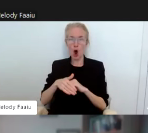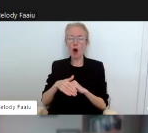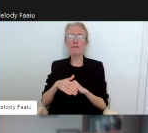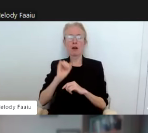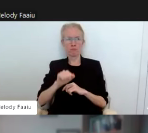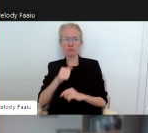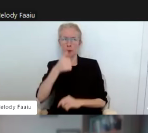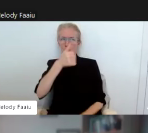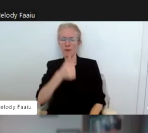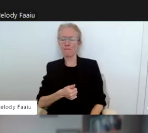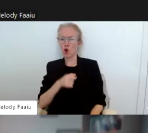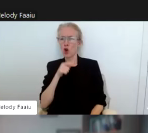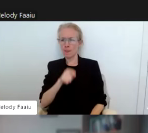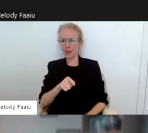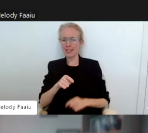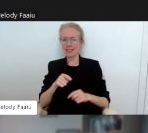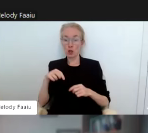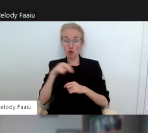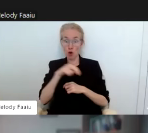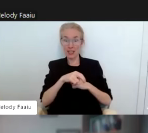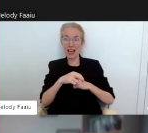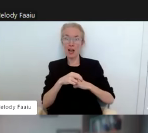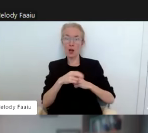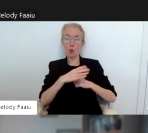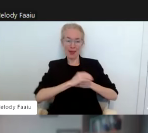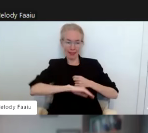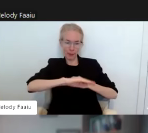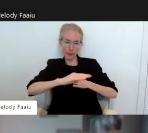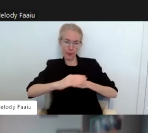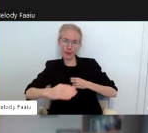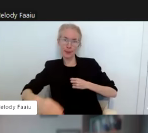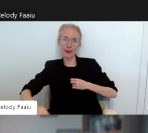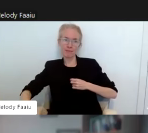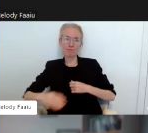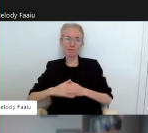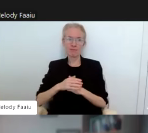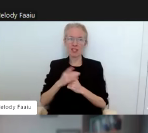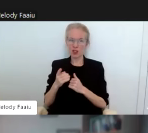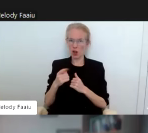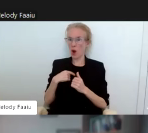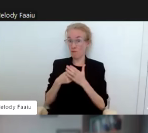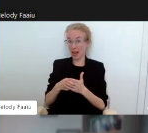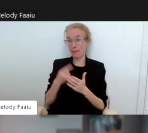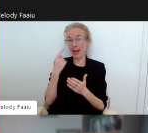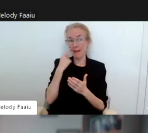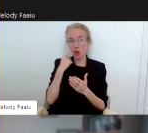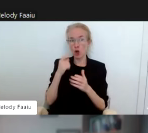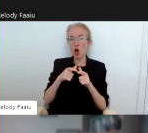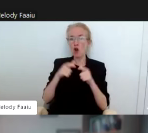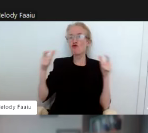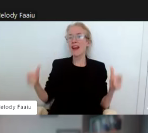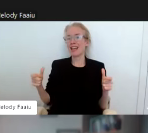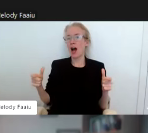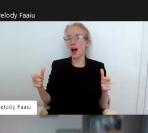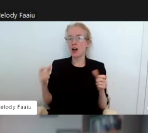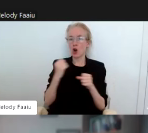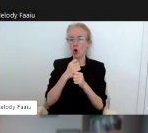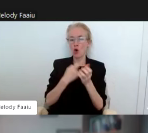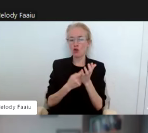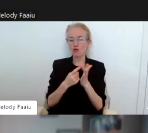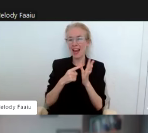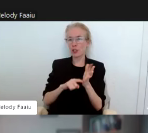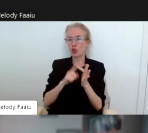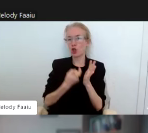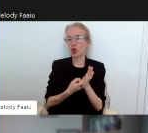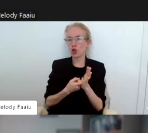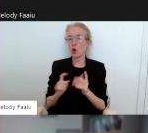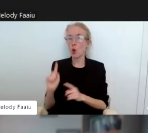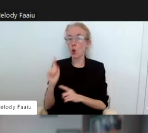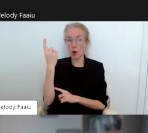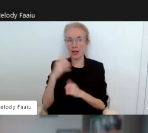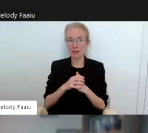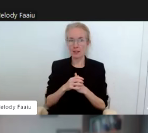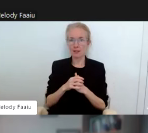The URL is at the top of the page. Now this is not rocket science,